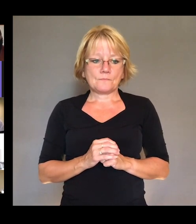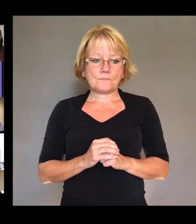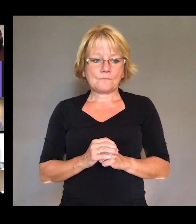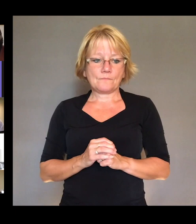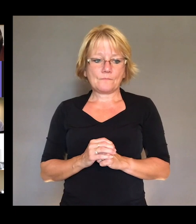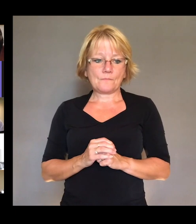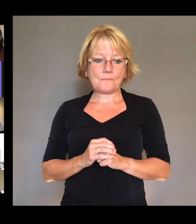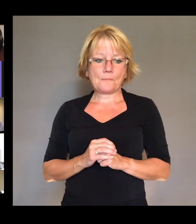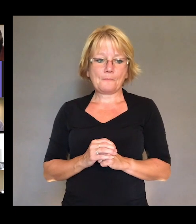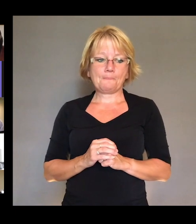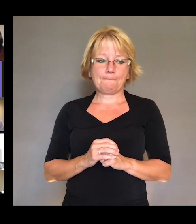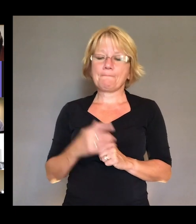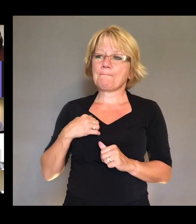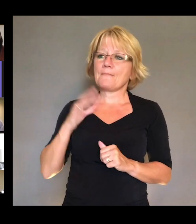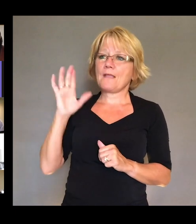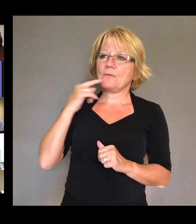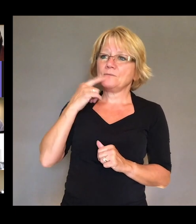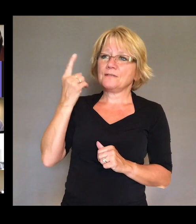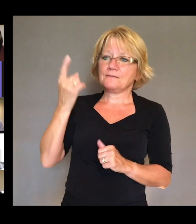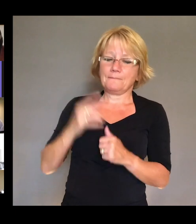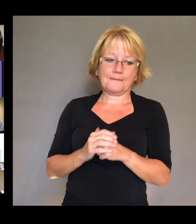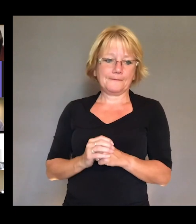Can I say something? Can I chime I? - Yeah.